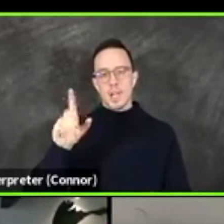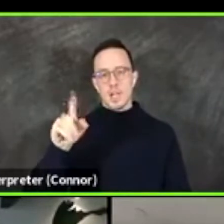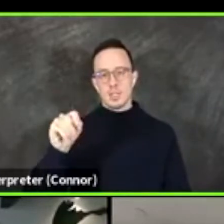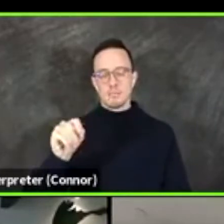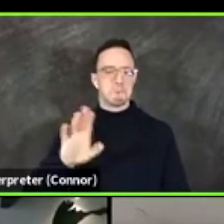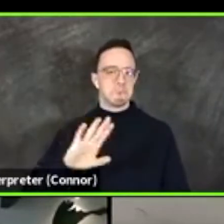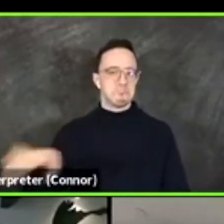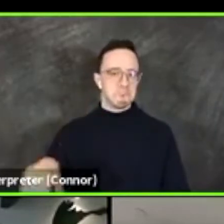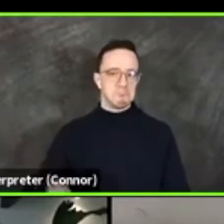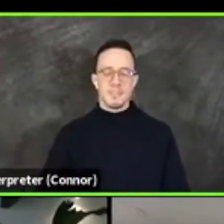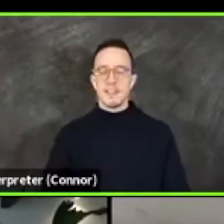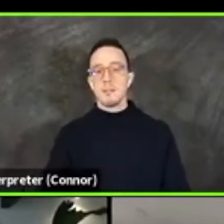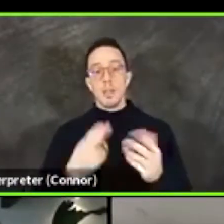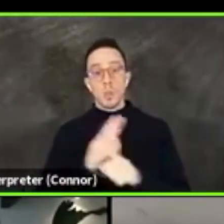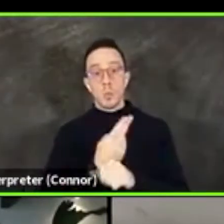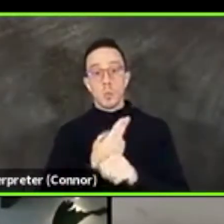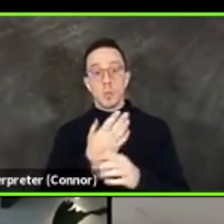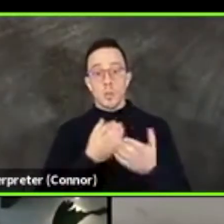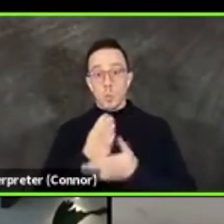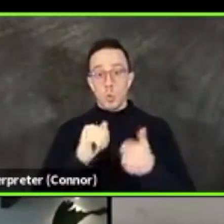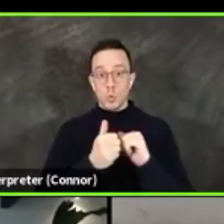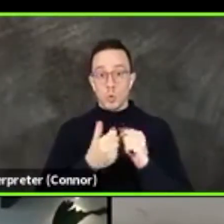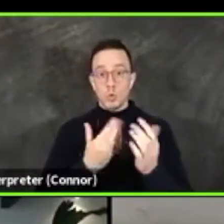THROUGH THE USE OF PROXY THROUGH THE USE OF APOLOGY,